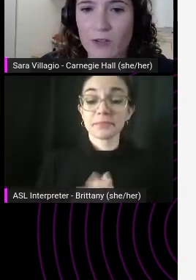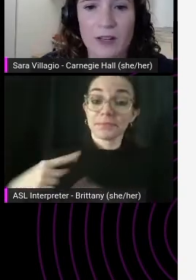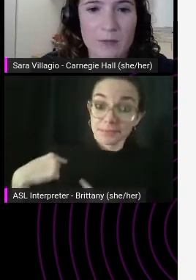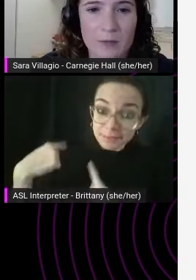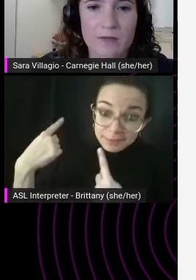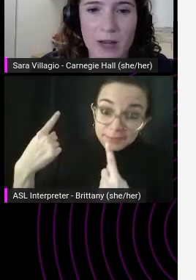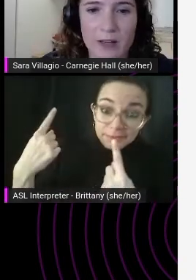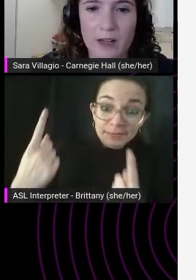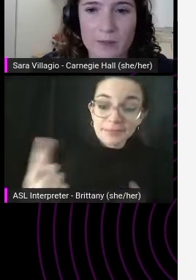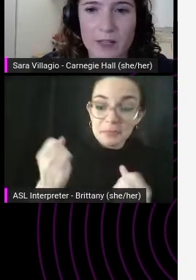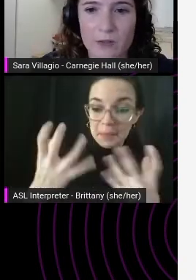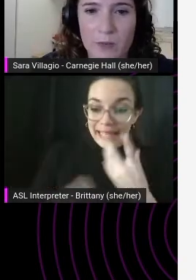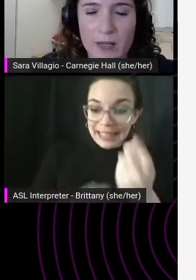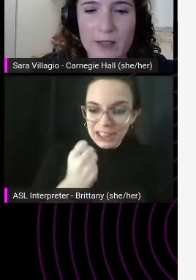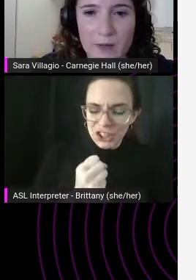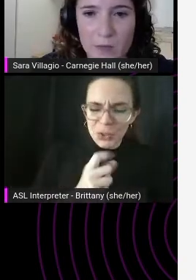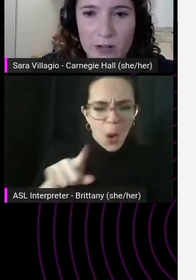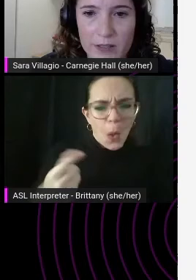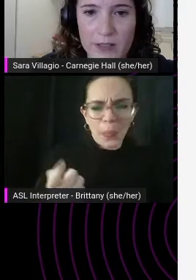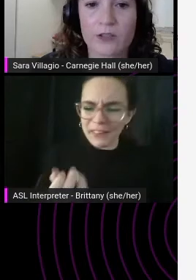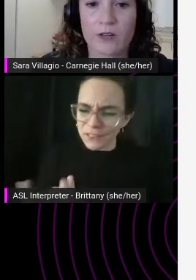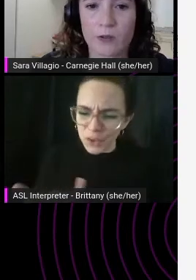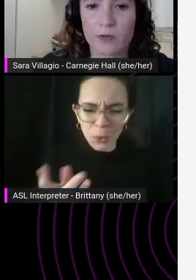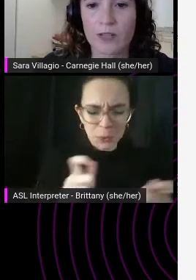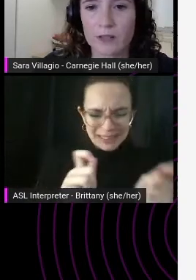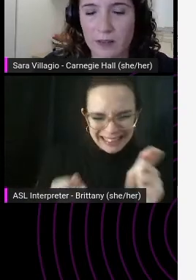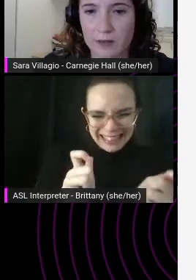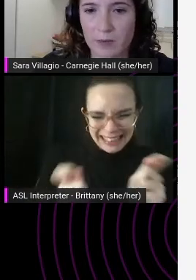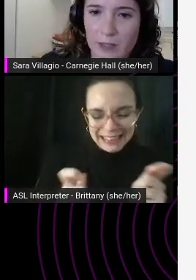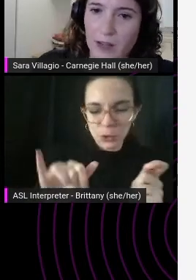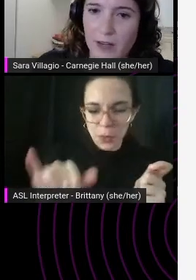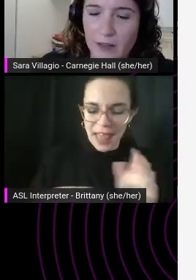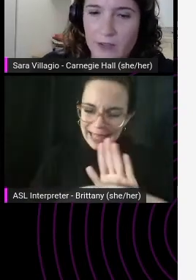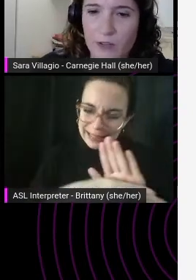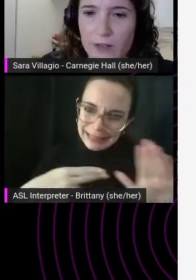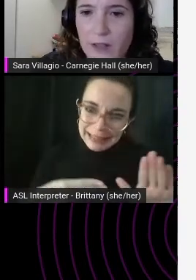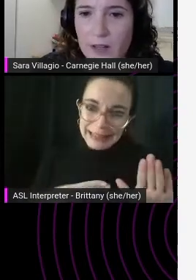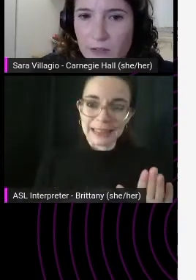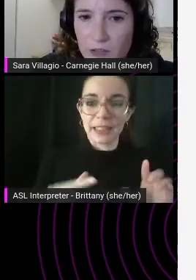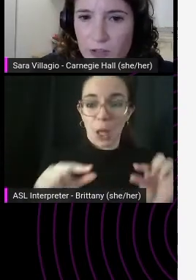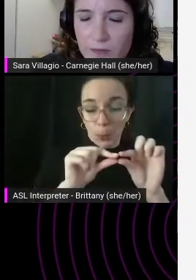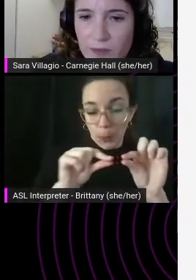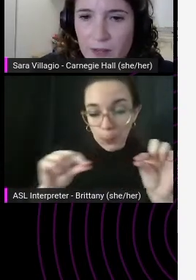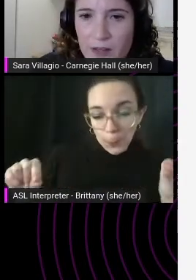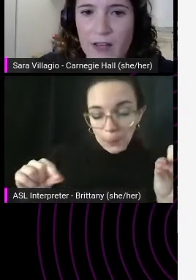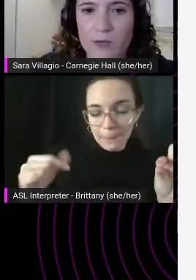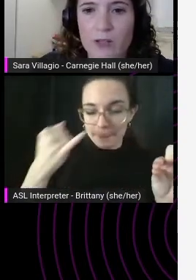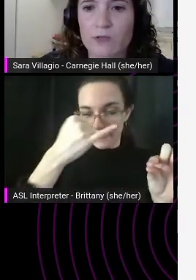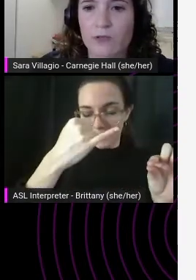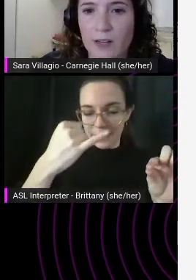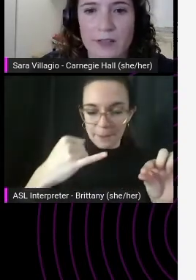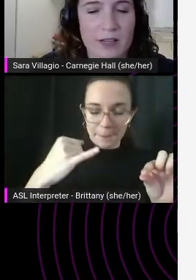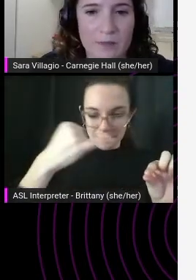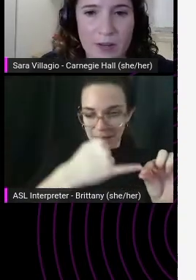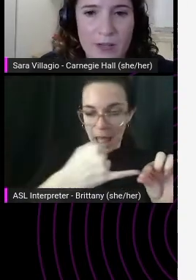only a couple of minor updates were made to that mark, including removing the thin black line that you saw in the last version as well as refining the typeface